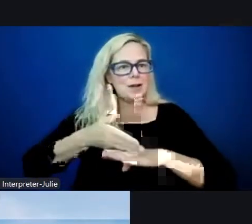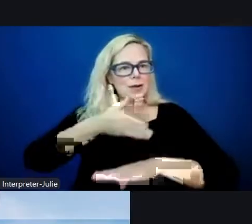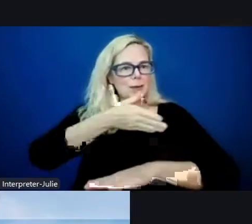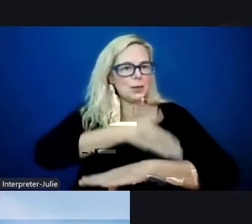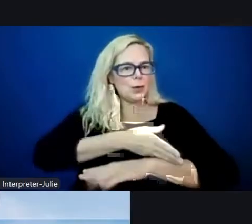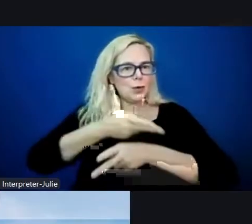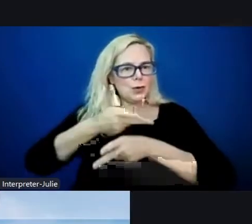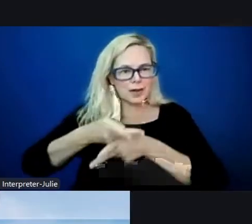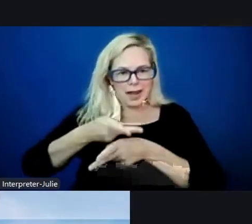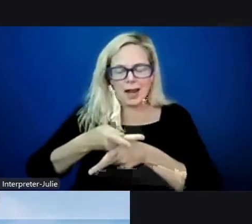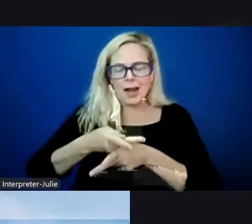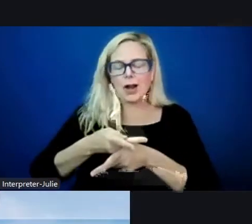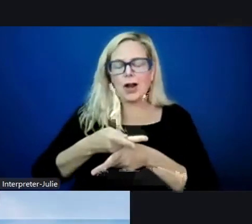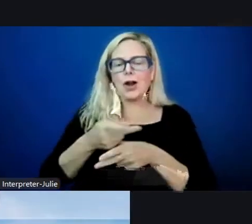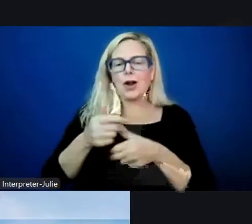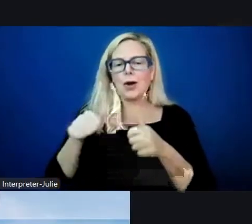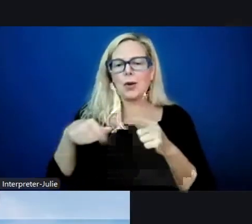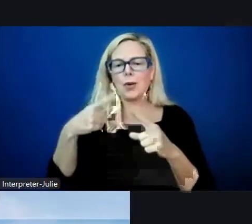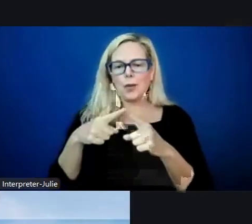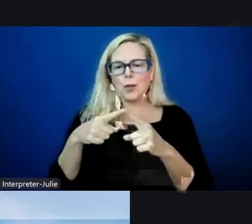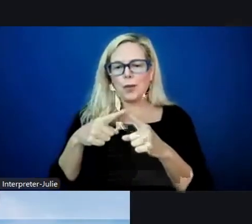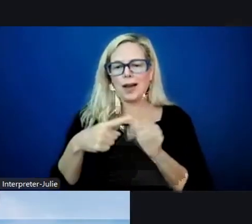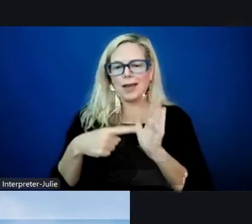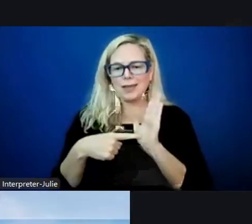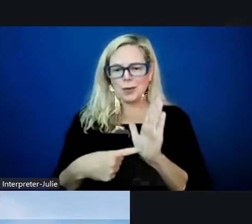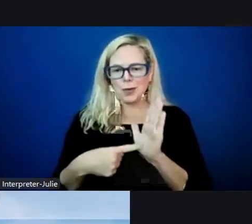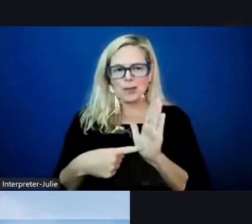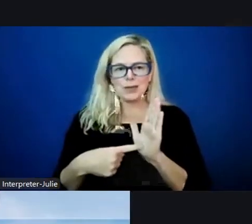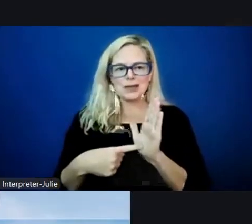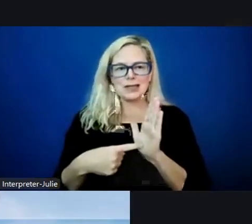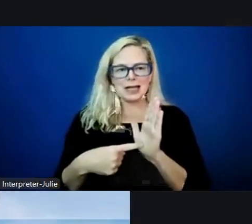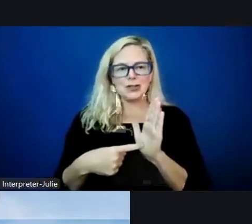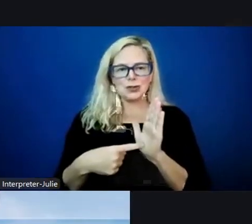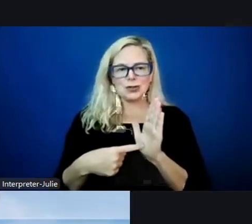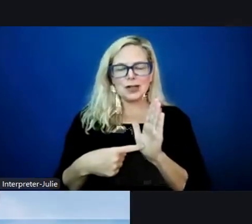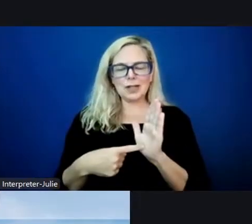the representation is on both sides and that it's not just a